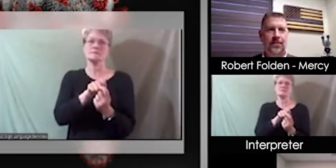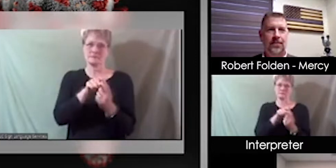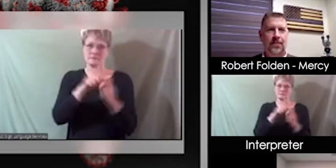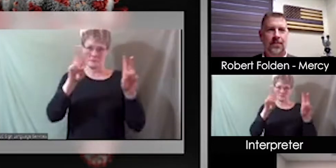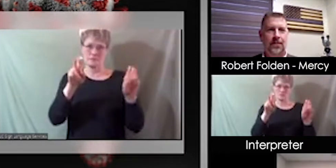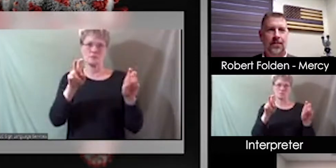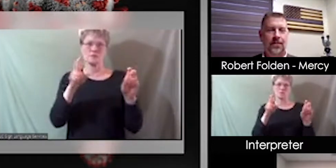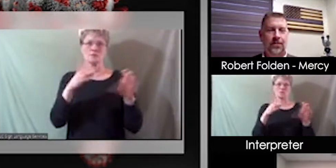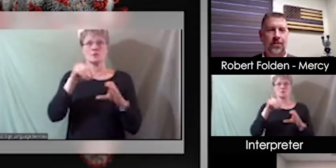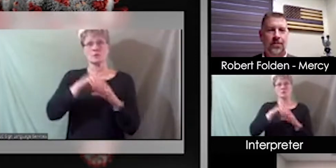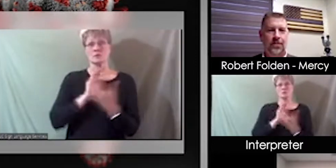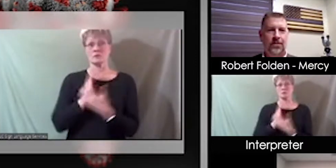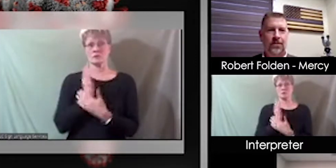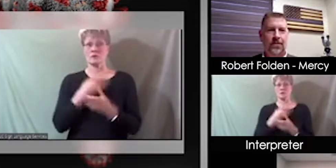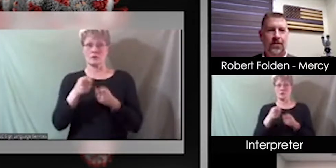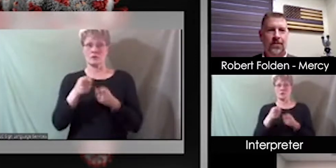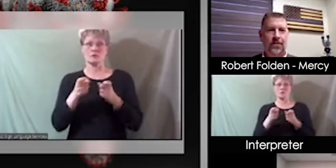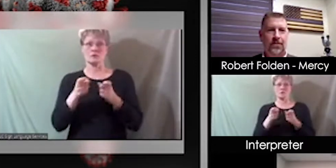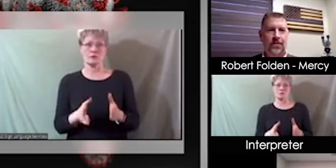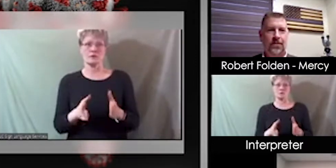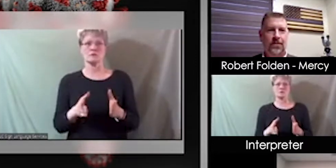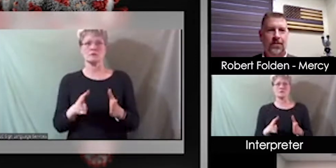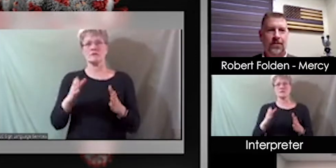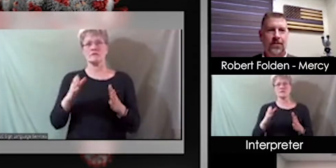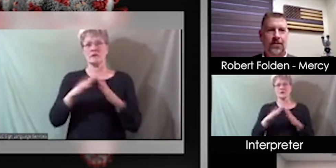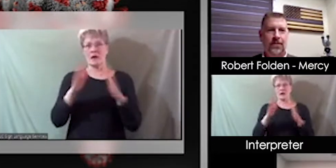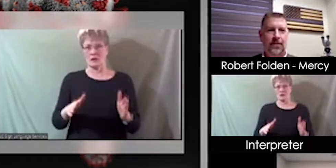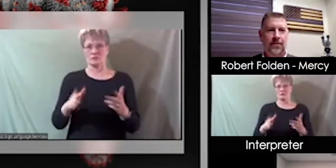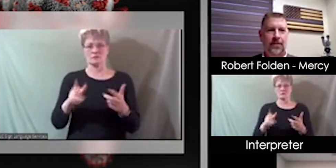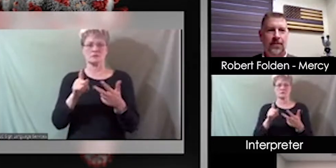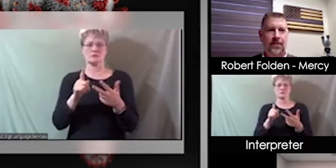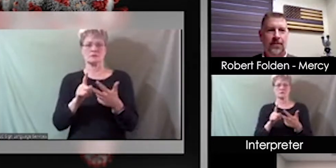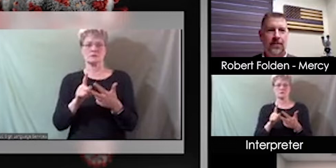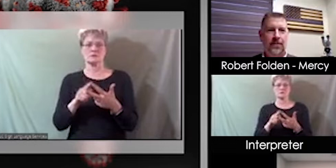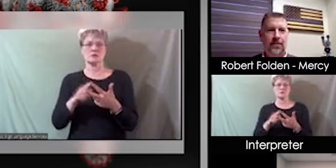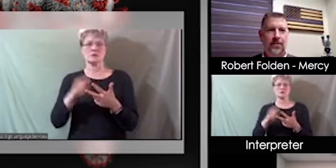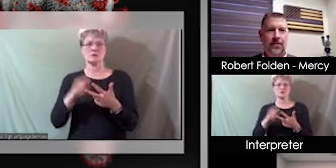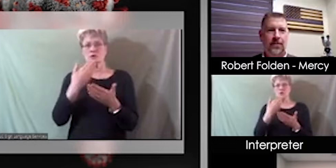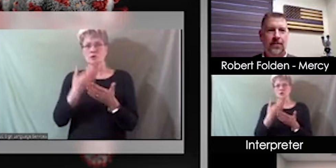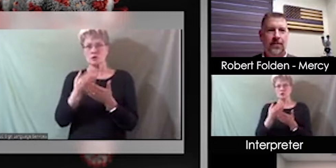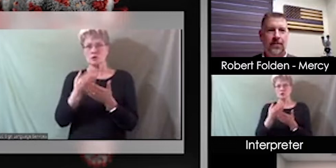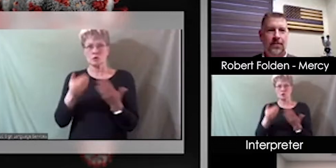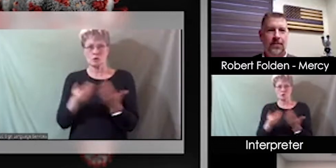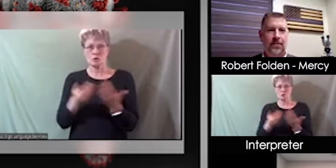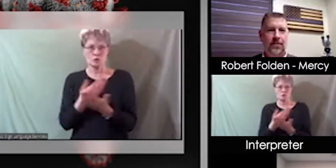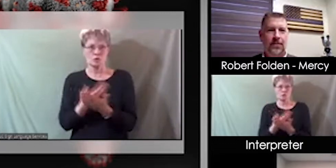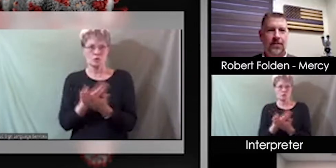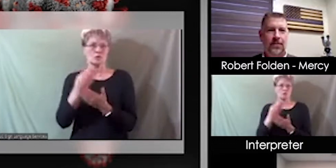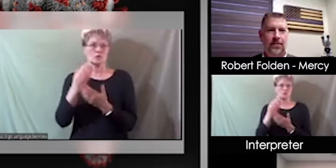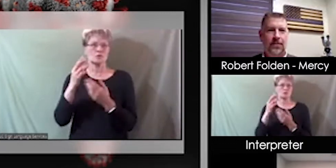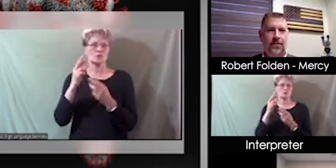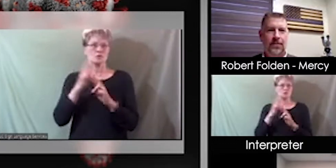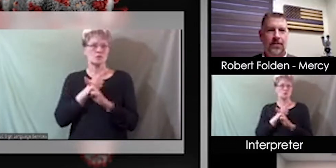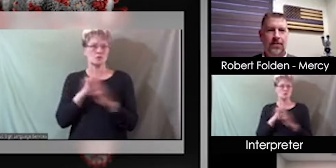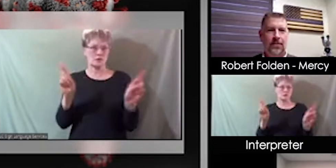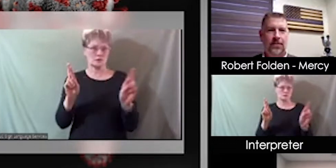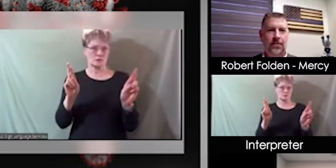our Director of Housing, Christy Colema, and the Good News Rescue Mission, a variety of other community partners who have